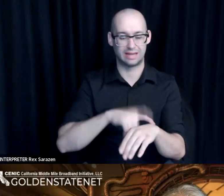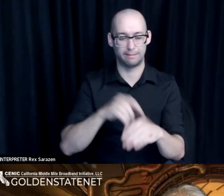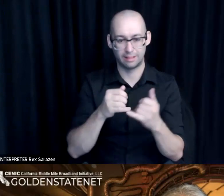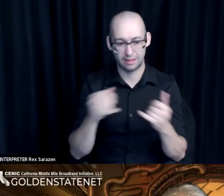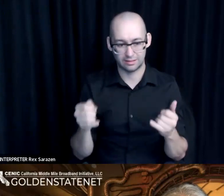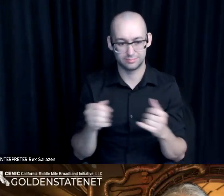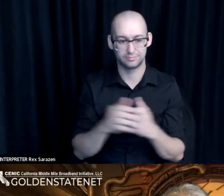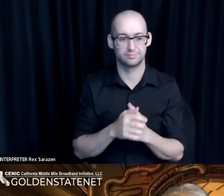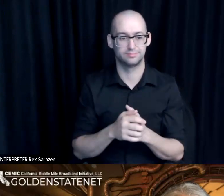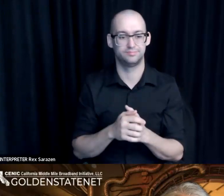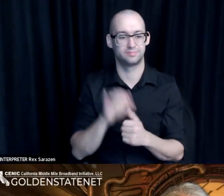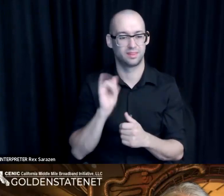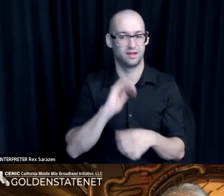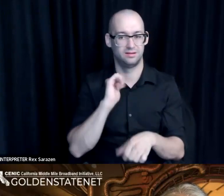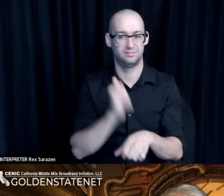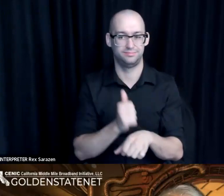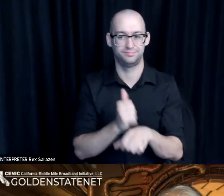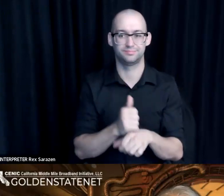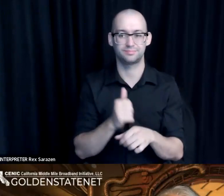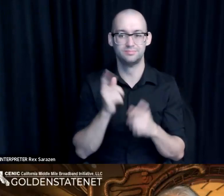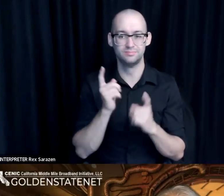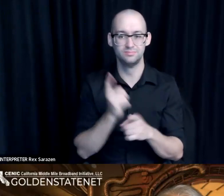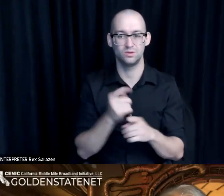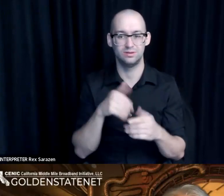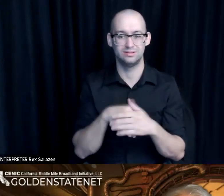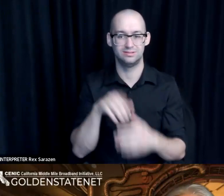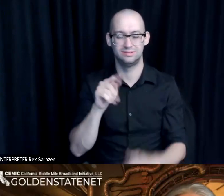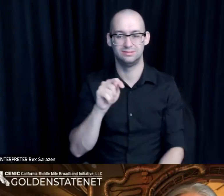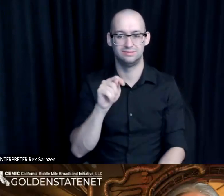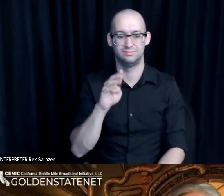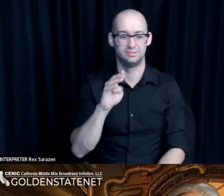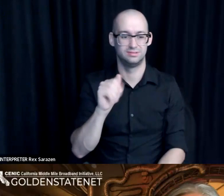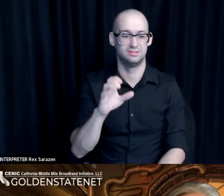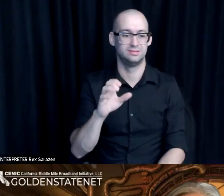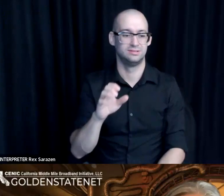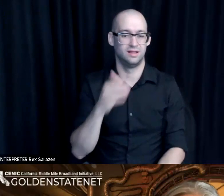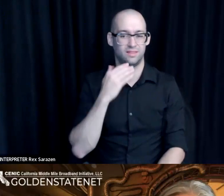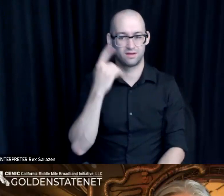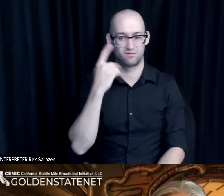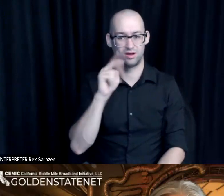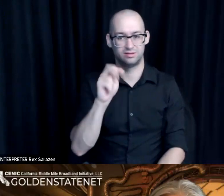right into our TBCP application planning. Thank you to NTIA for publishing the NOFO yesterday.